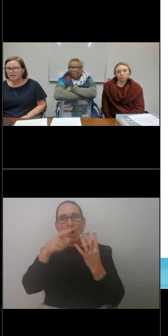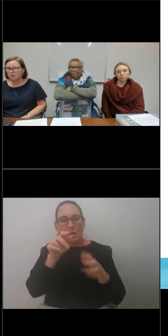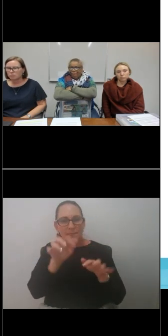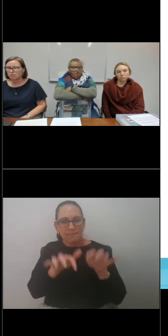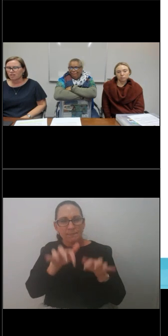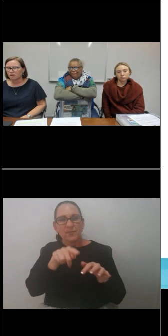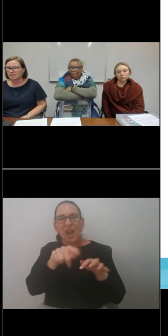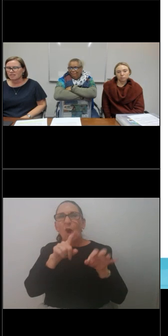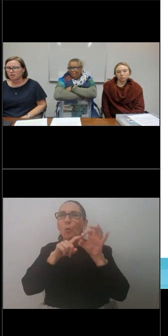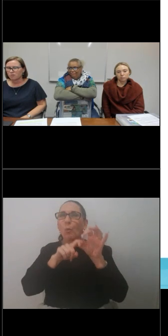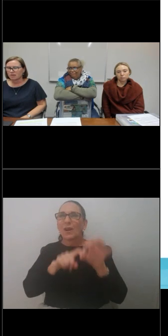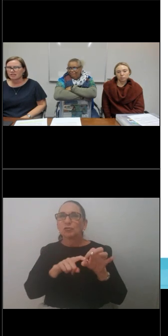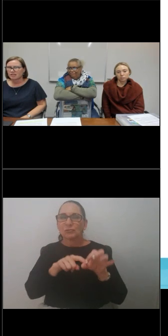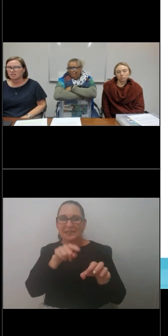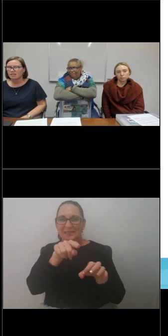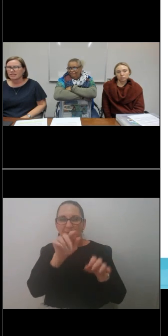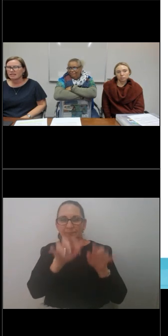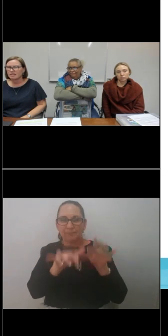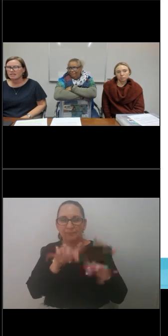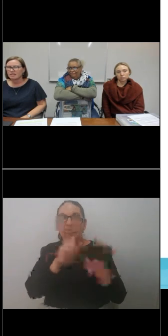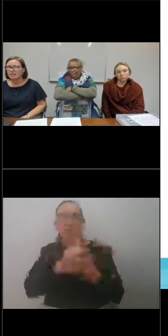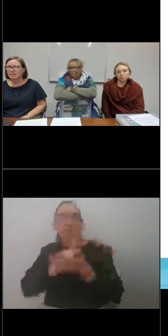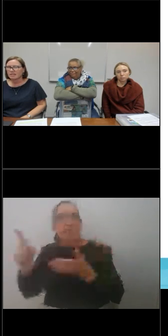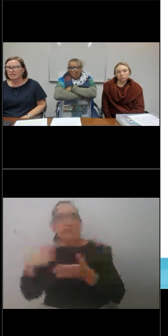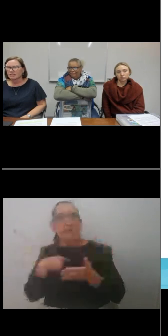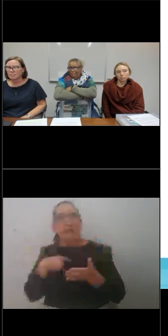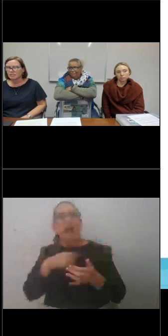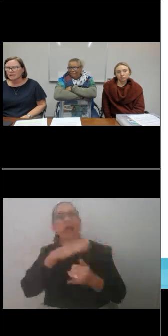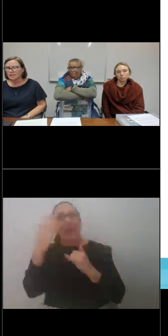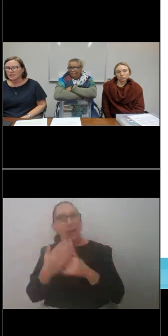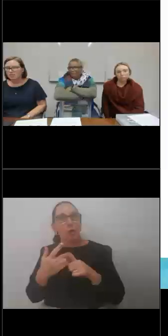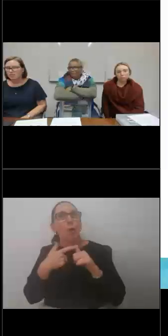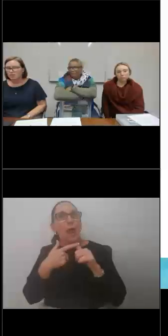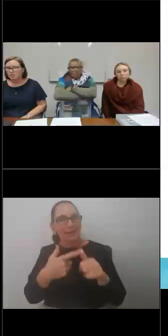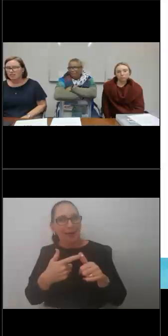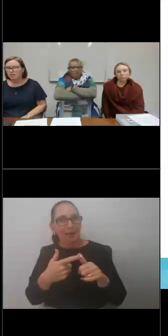we'll look at those in the Q&A section at the end there's a couple of handouts for you that you can